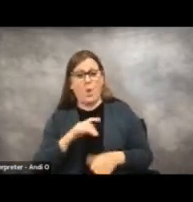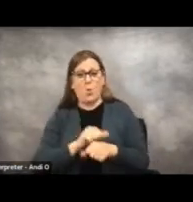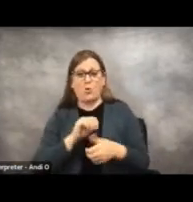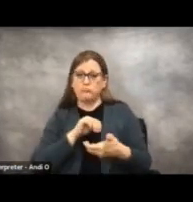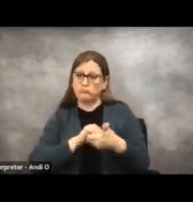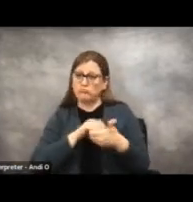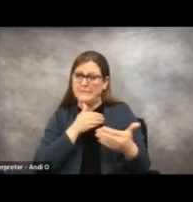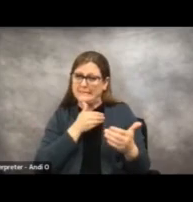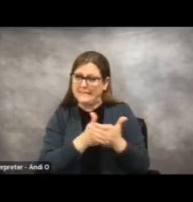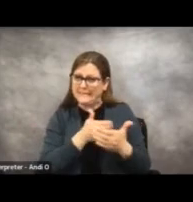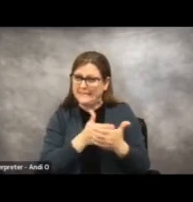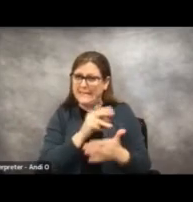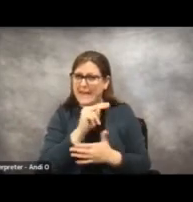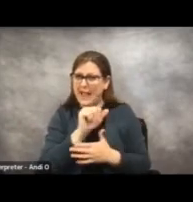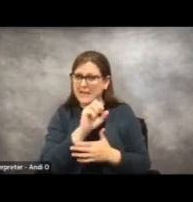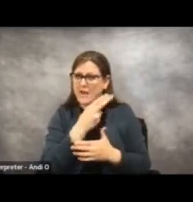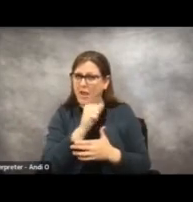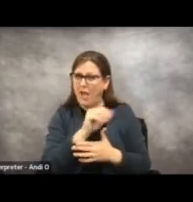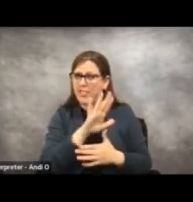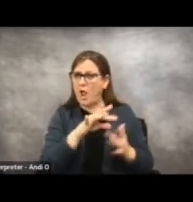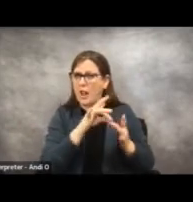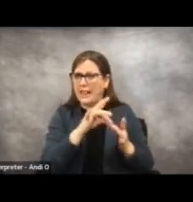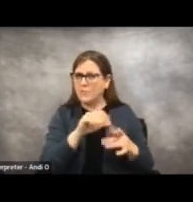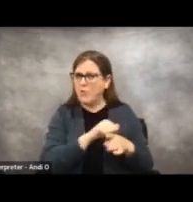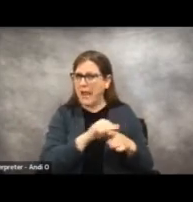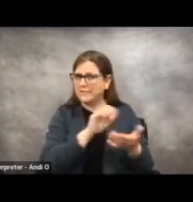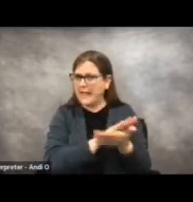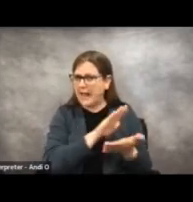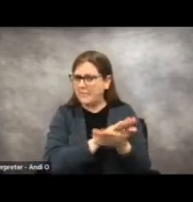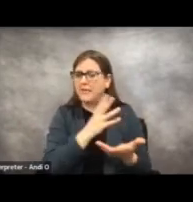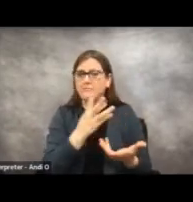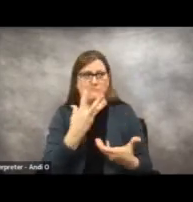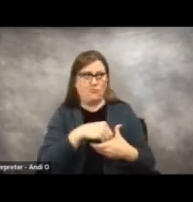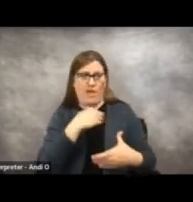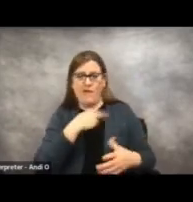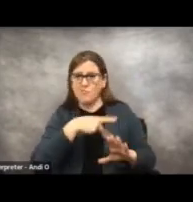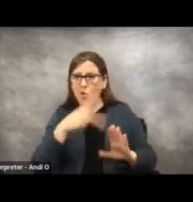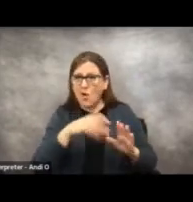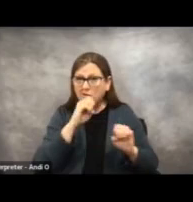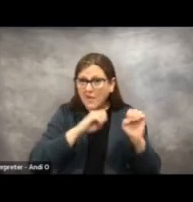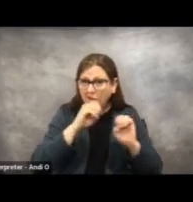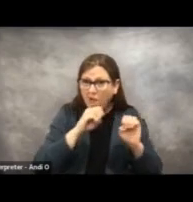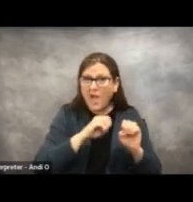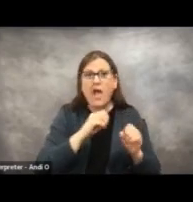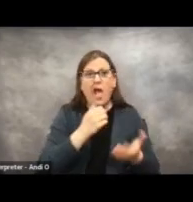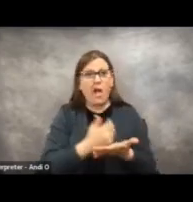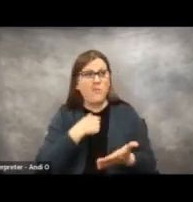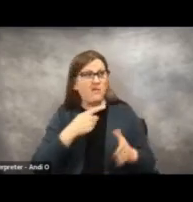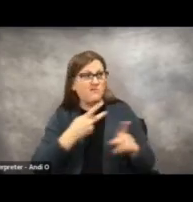Practice Academy. That included program evaluators to help us determine how to launch a pilot with predetermined and